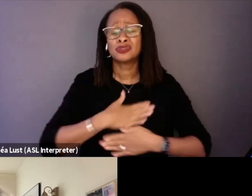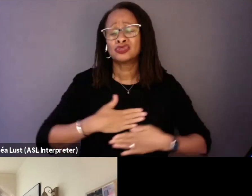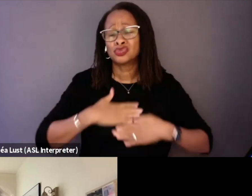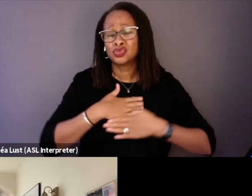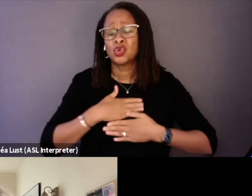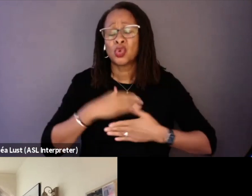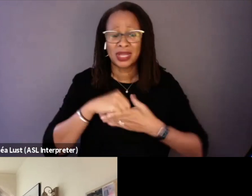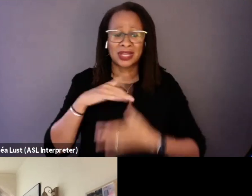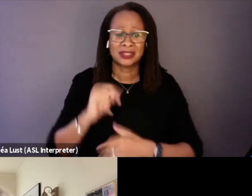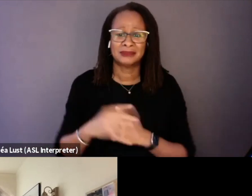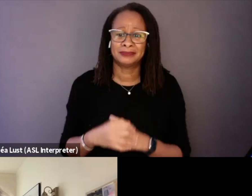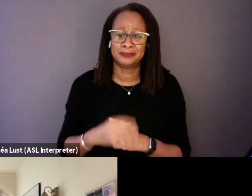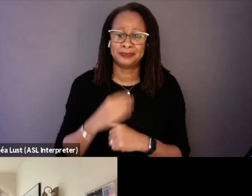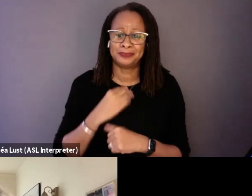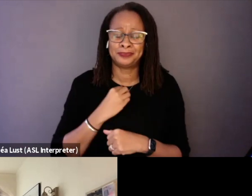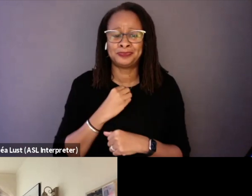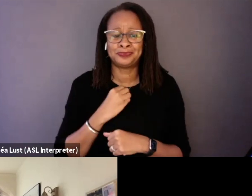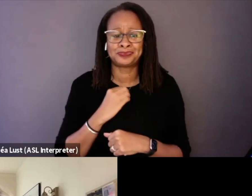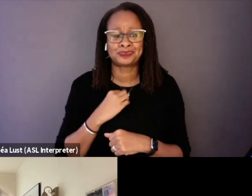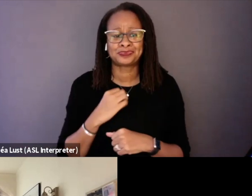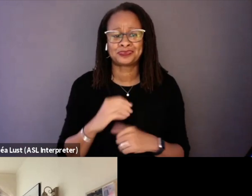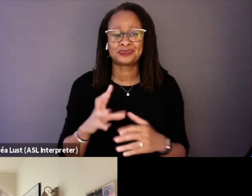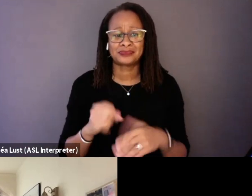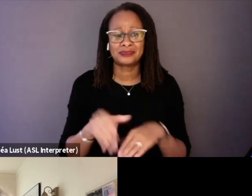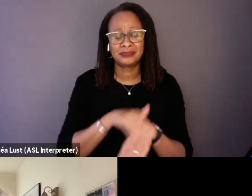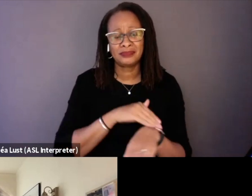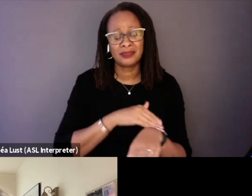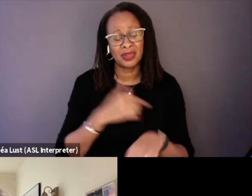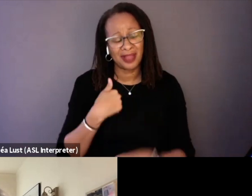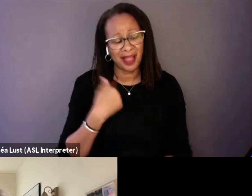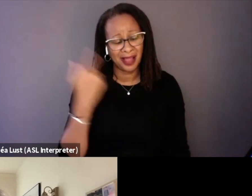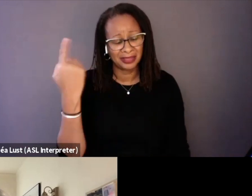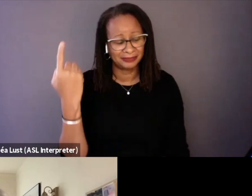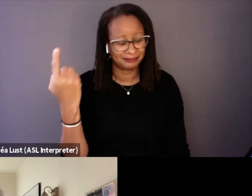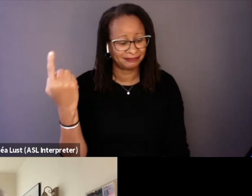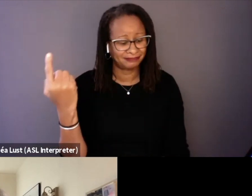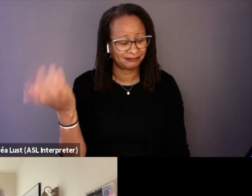And you know, slowly we became friends.